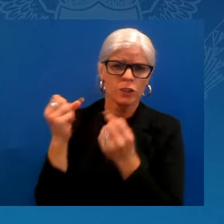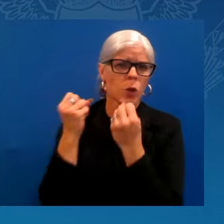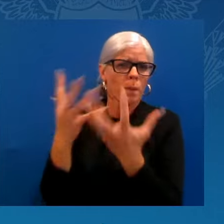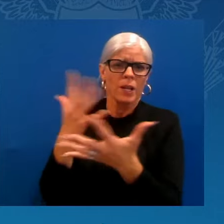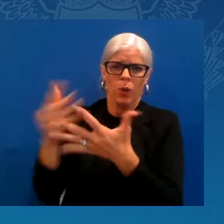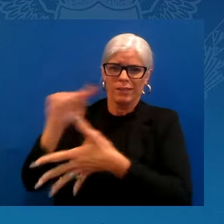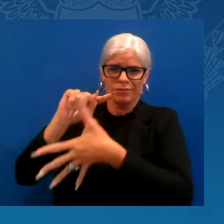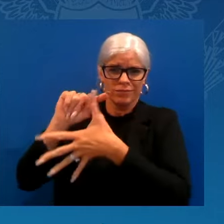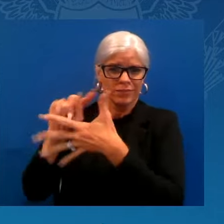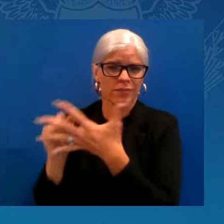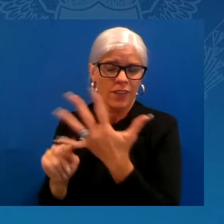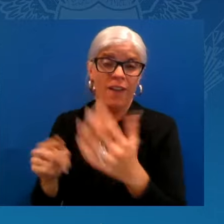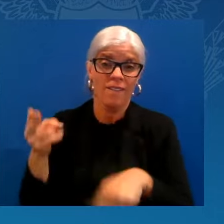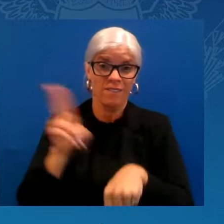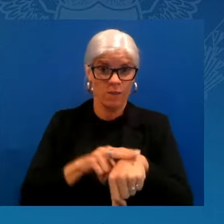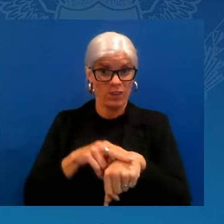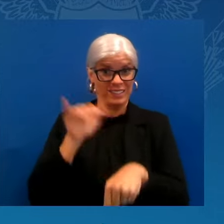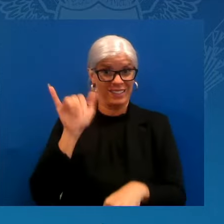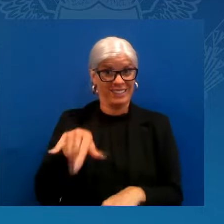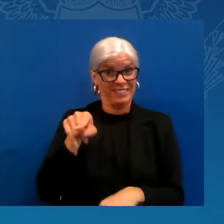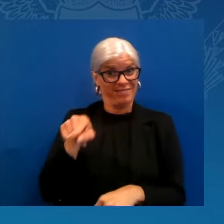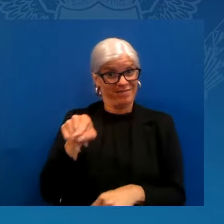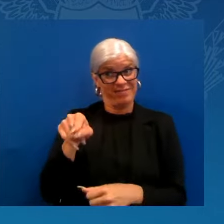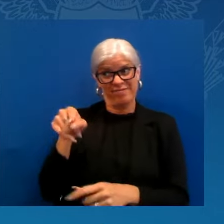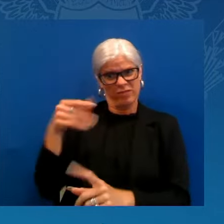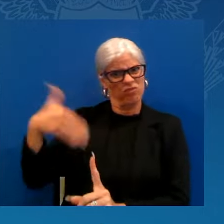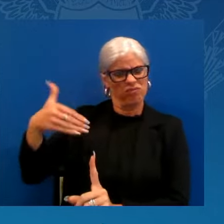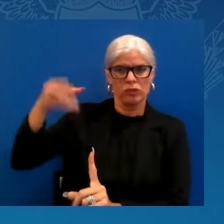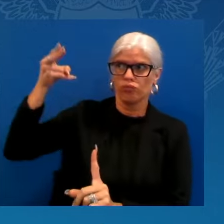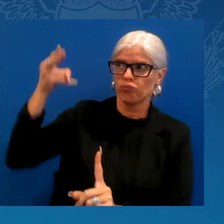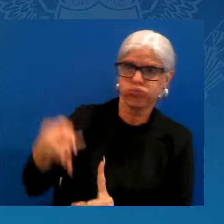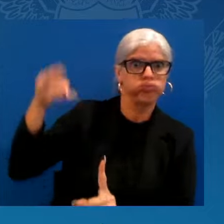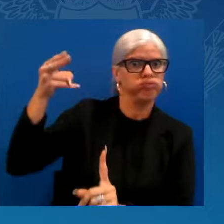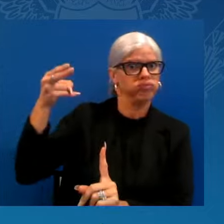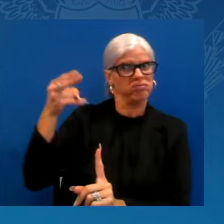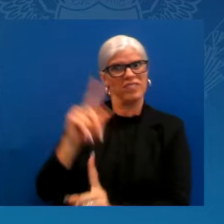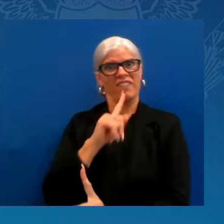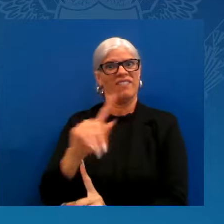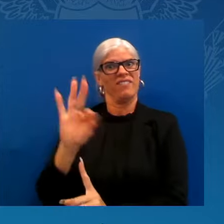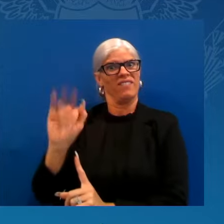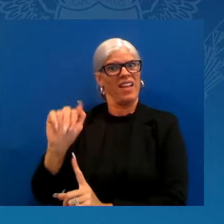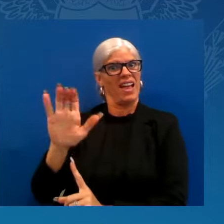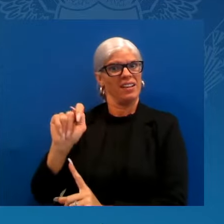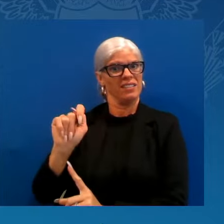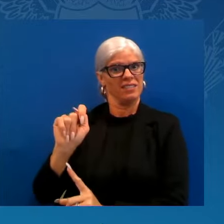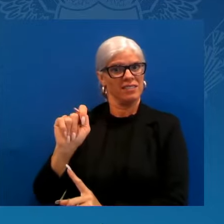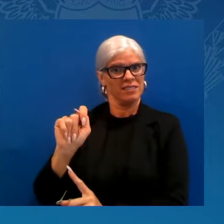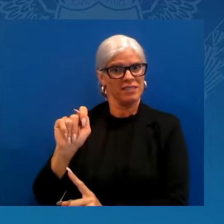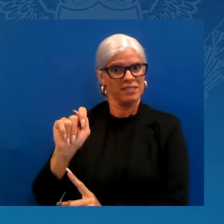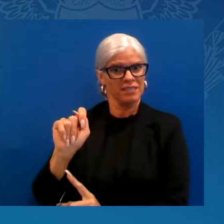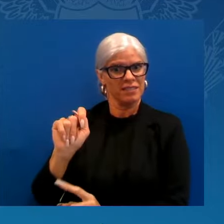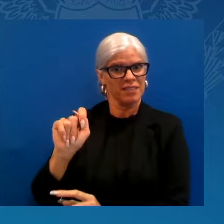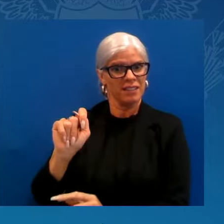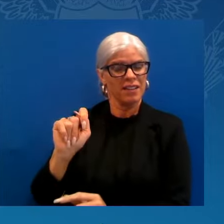this historical fact has led to a lot of other first, including the first mezuzah on the front door